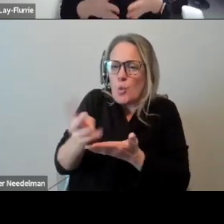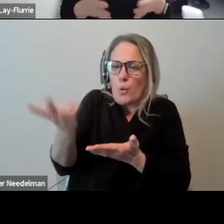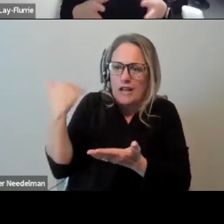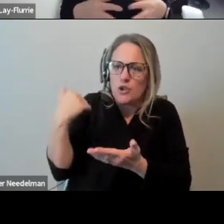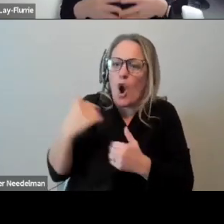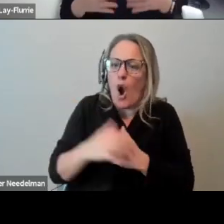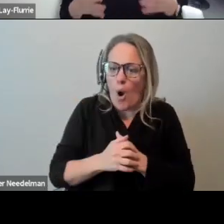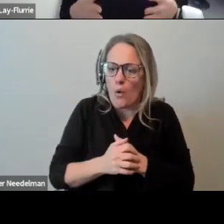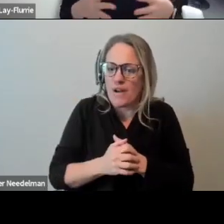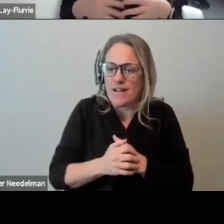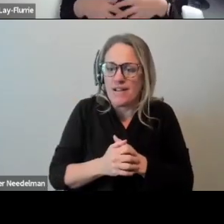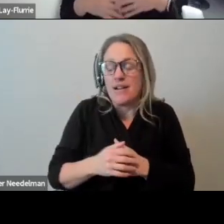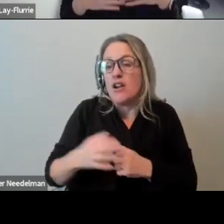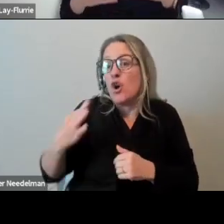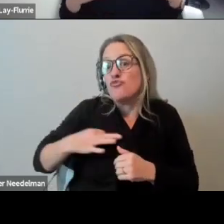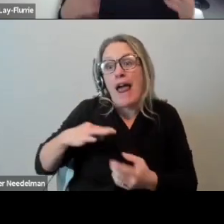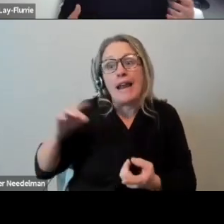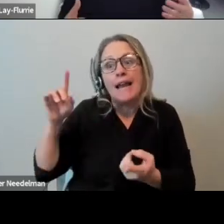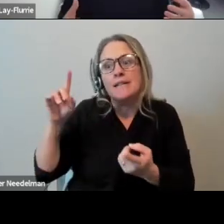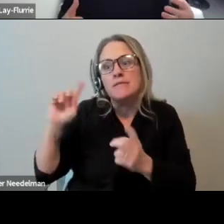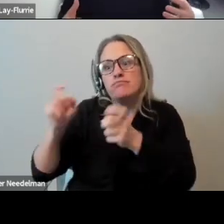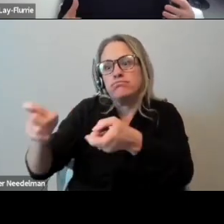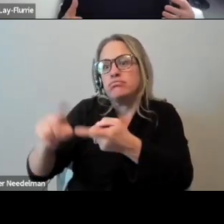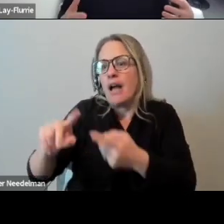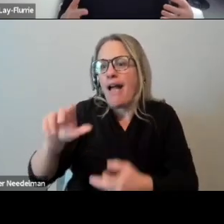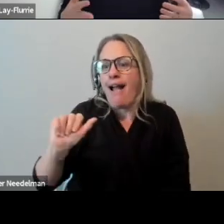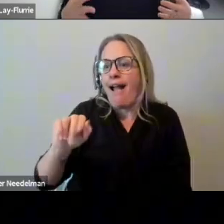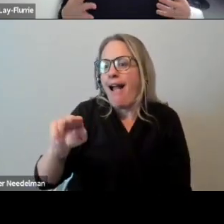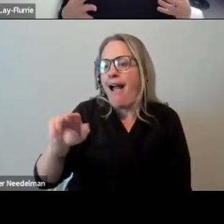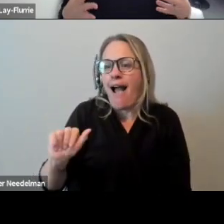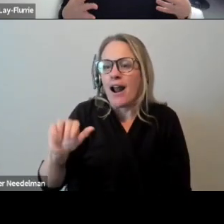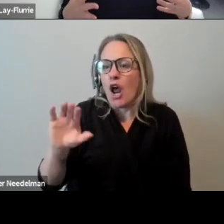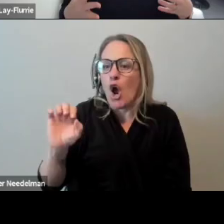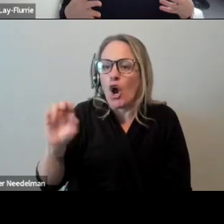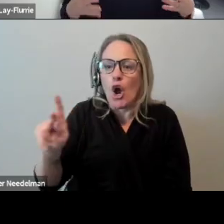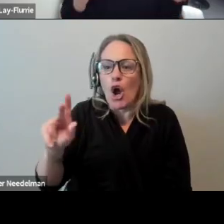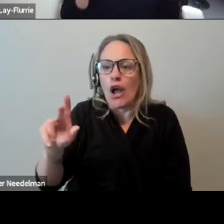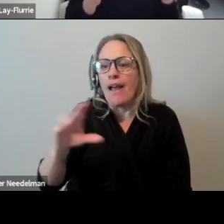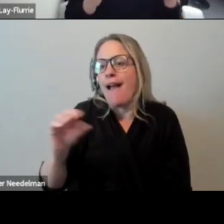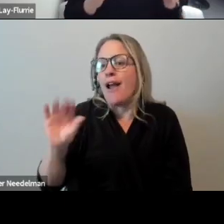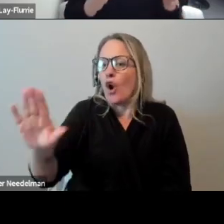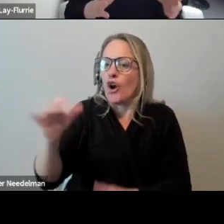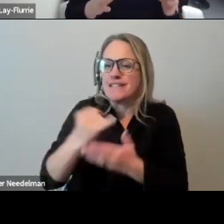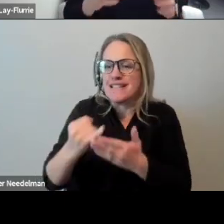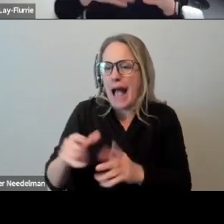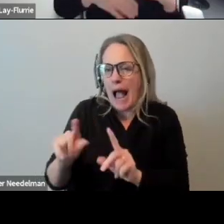an all credit to Anna Cook and the entire inclusive design team. And here's why it's important.